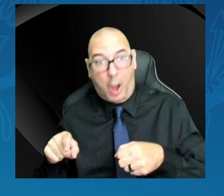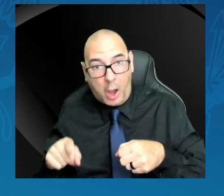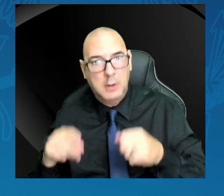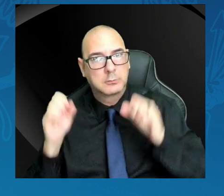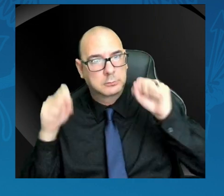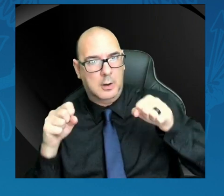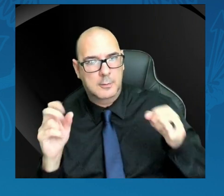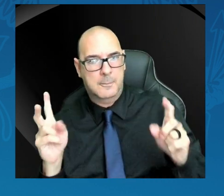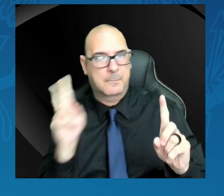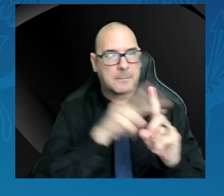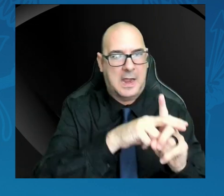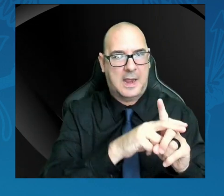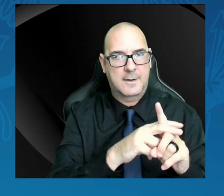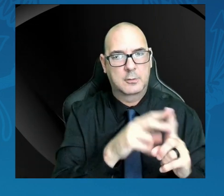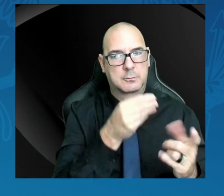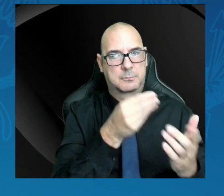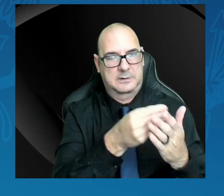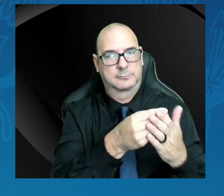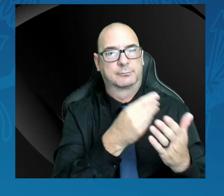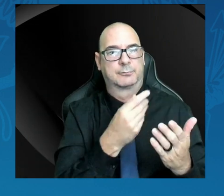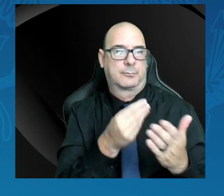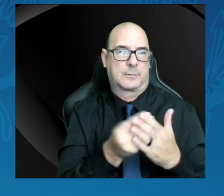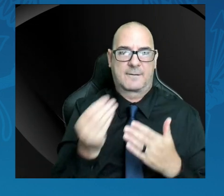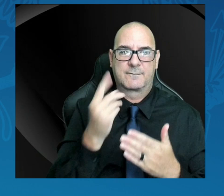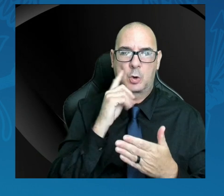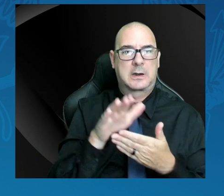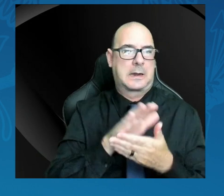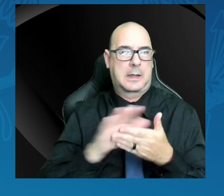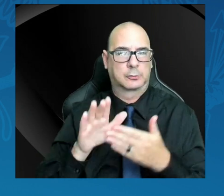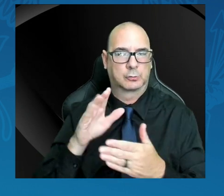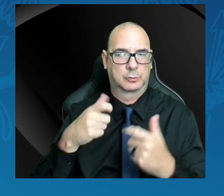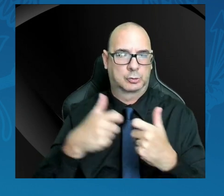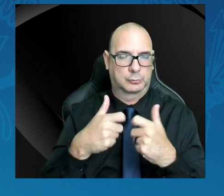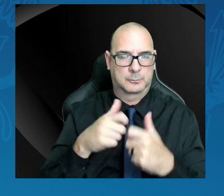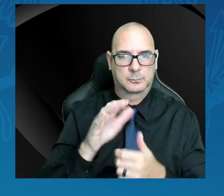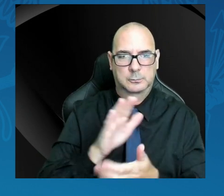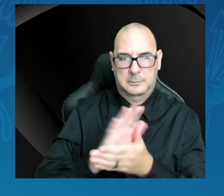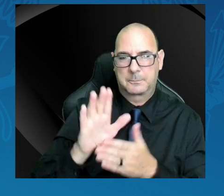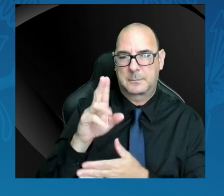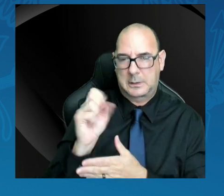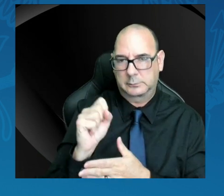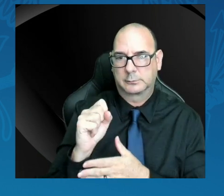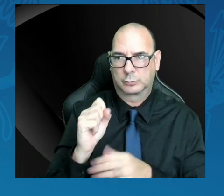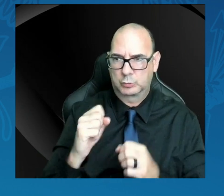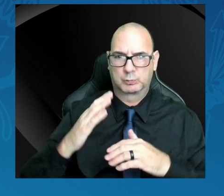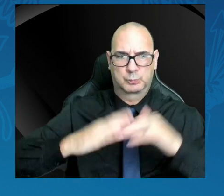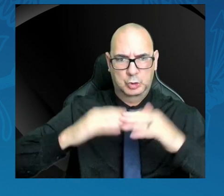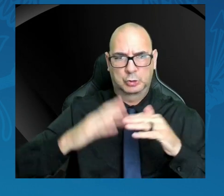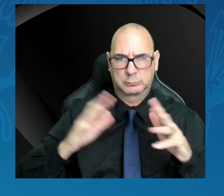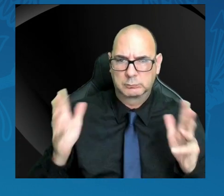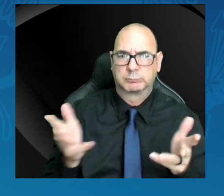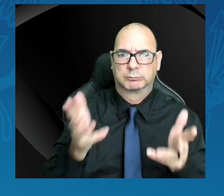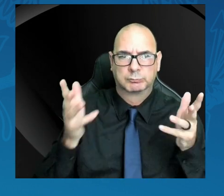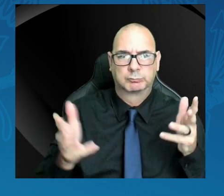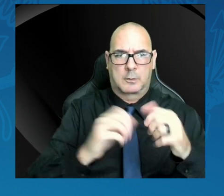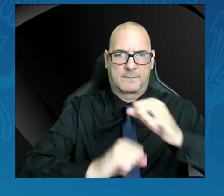and to build the charging infrastructure that we need to build across our country. Yes.